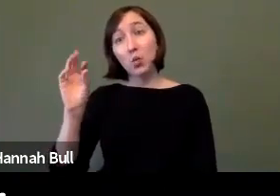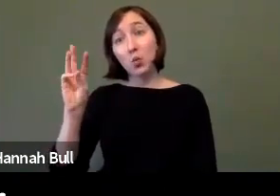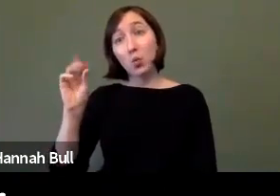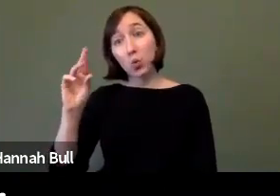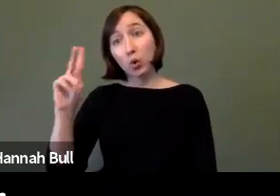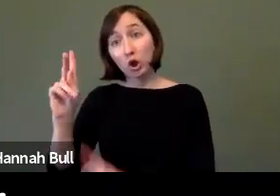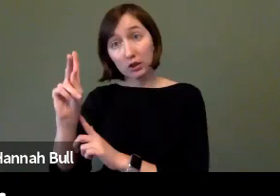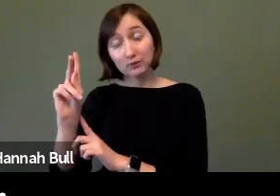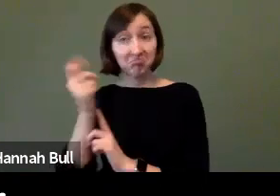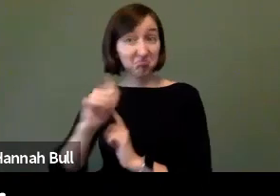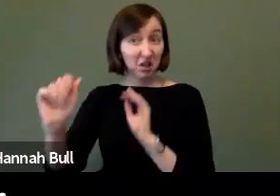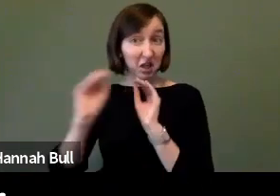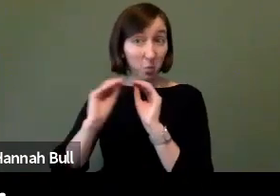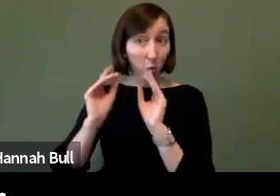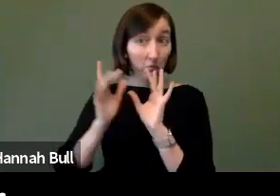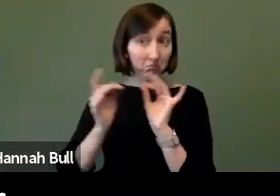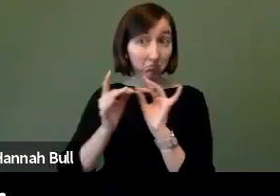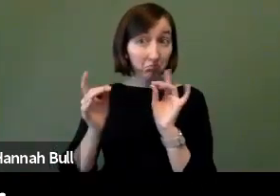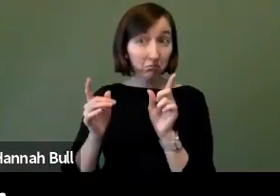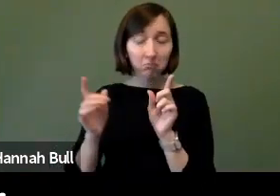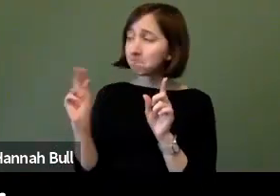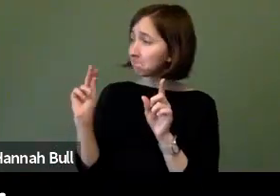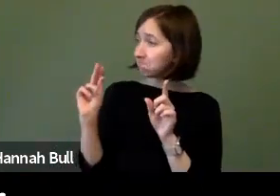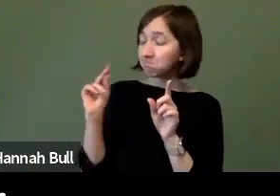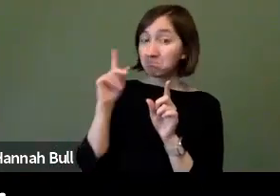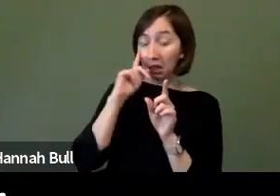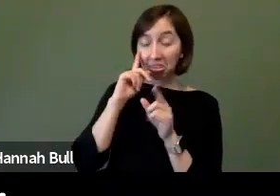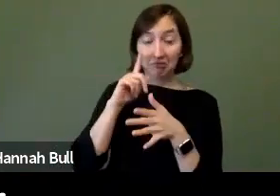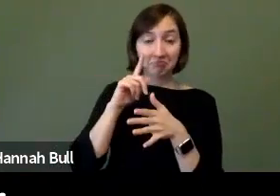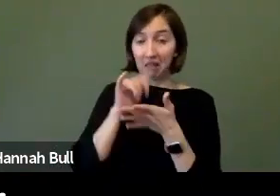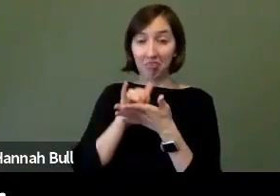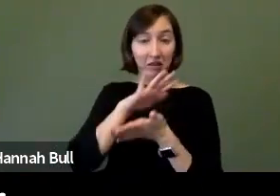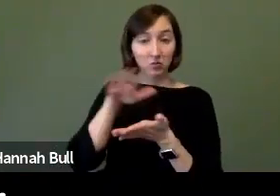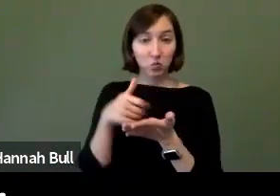Kate anything else you want to say? Kate Brady: No. To the focus in the chat, thank you.